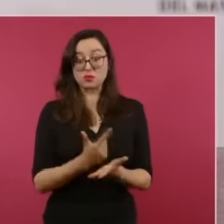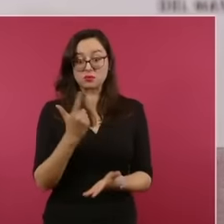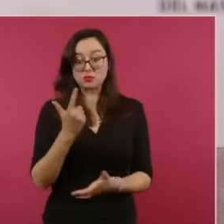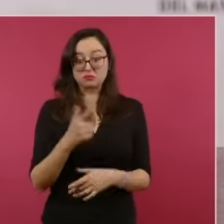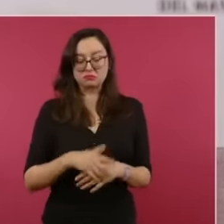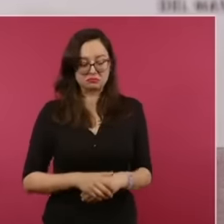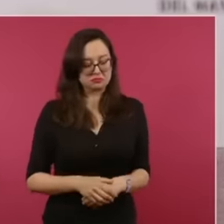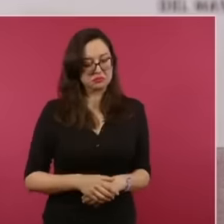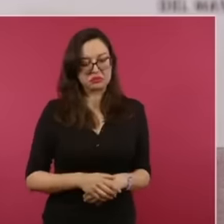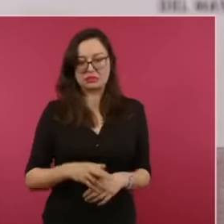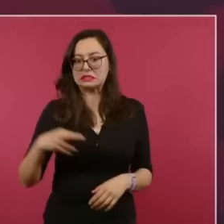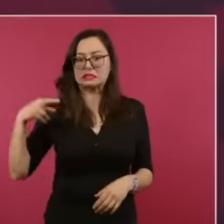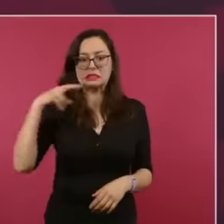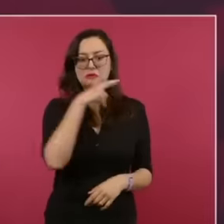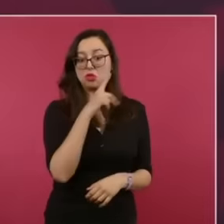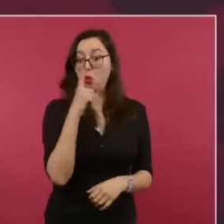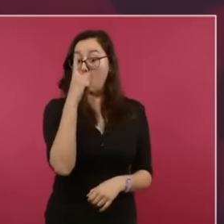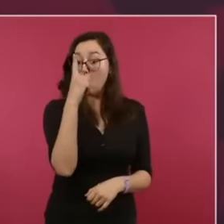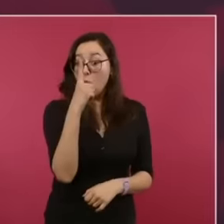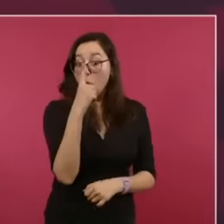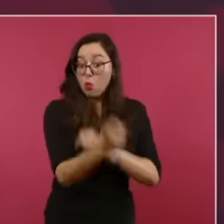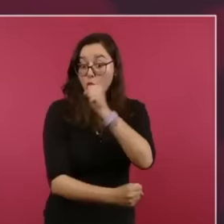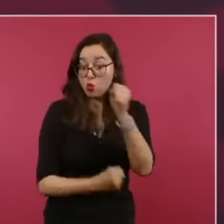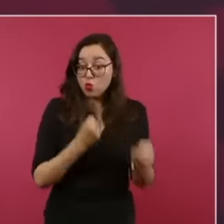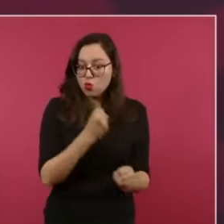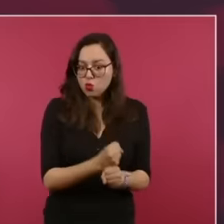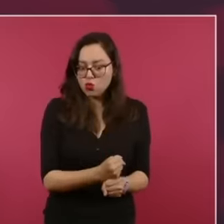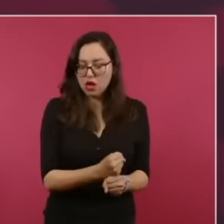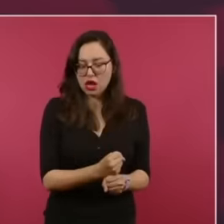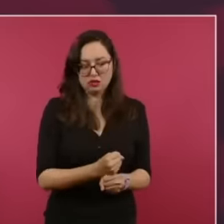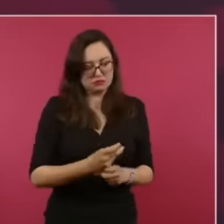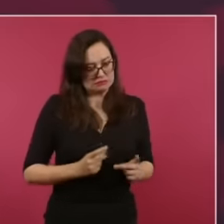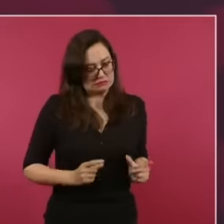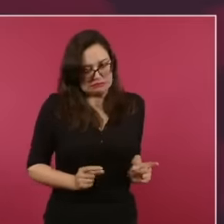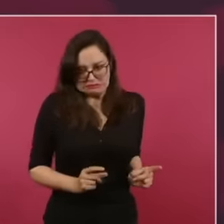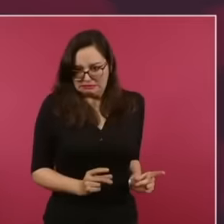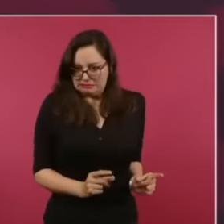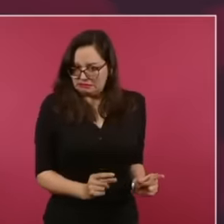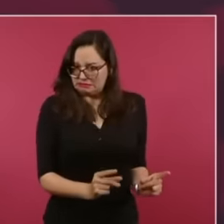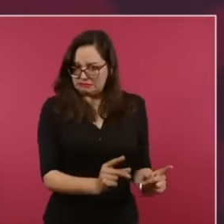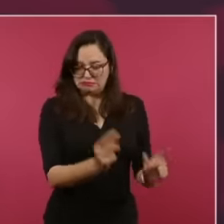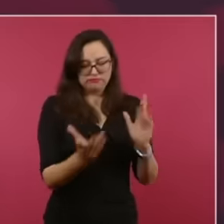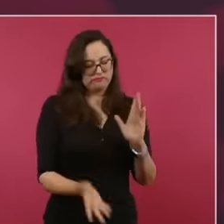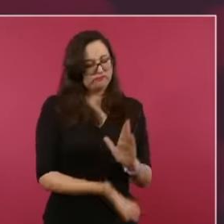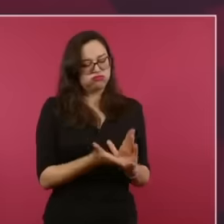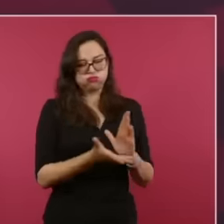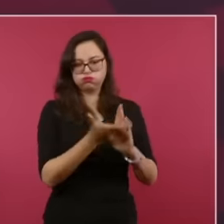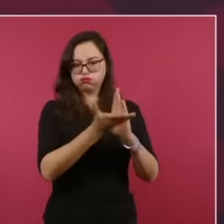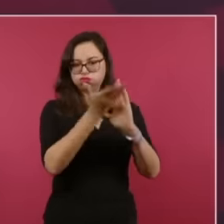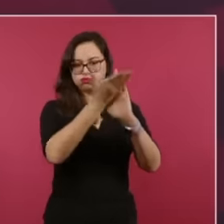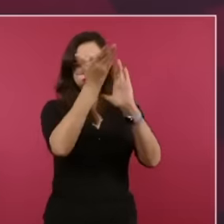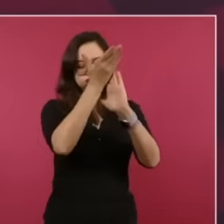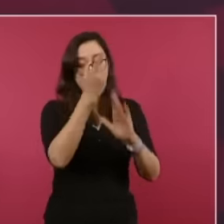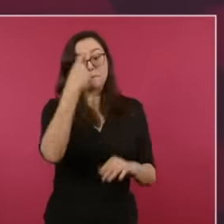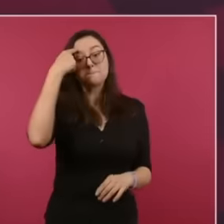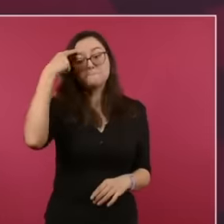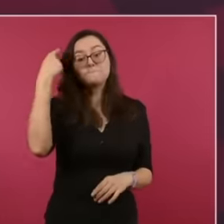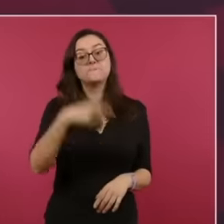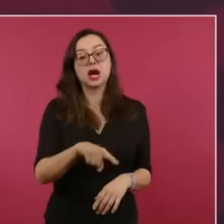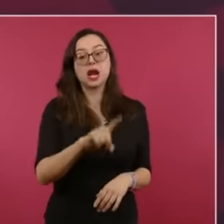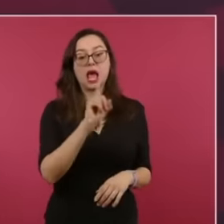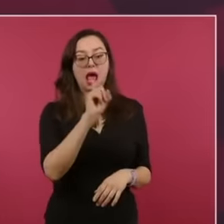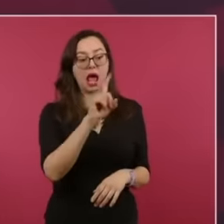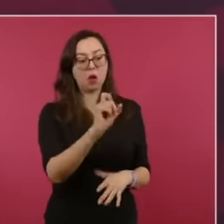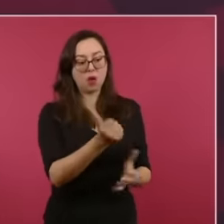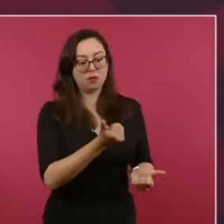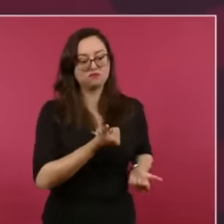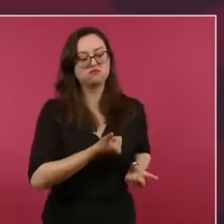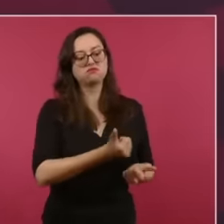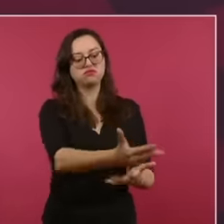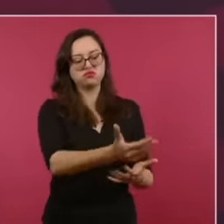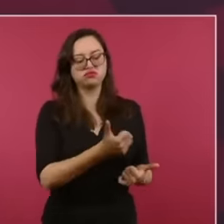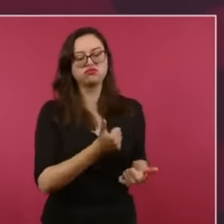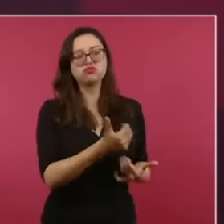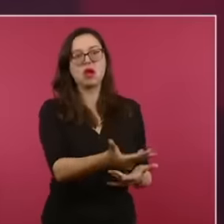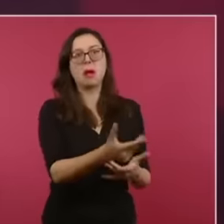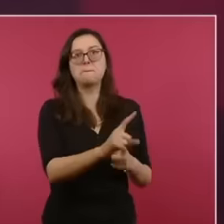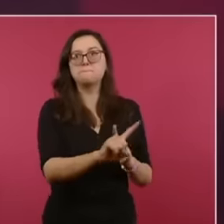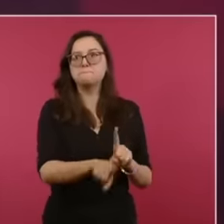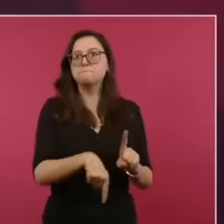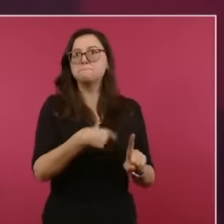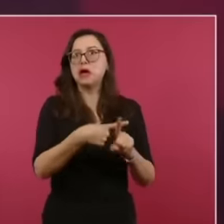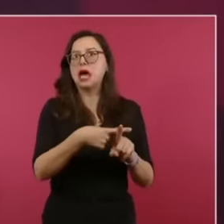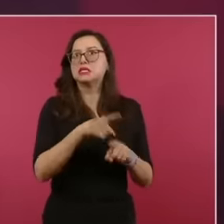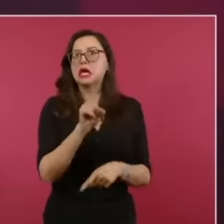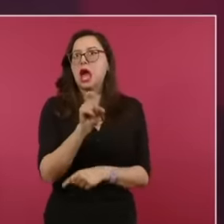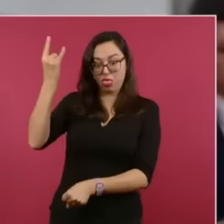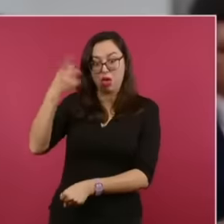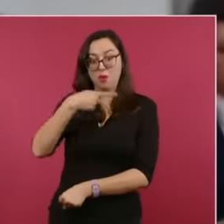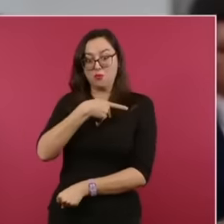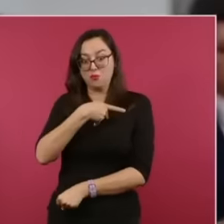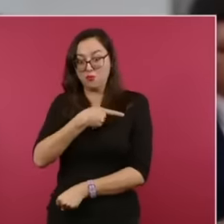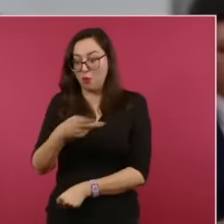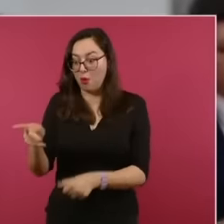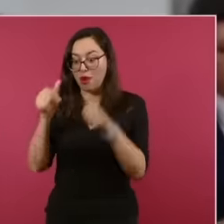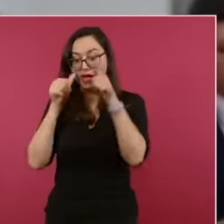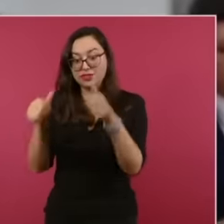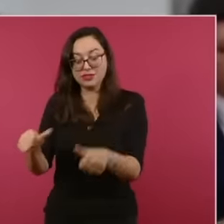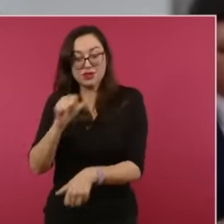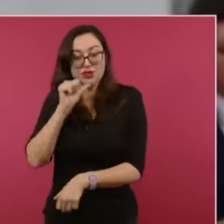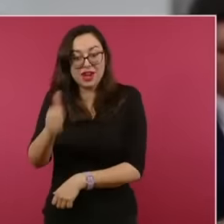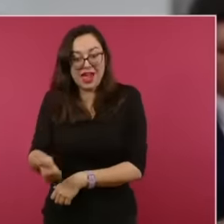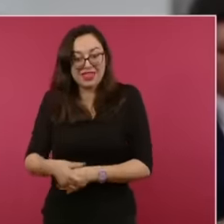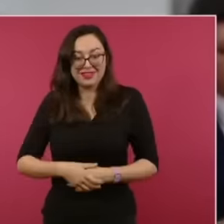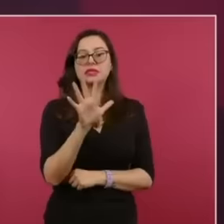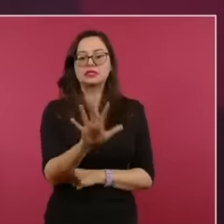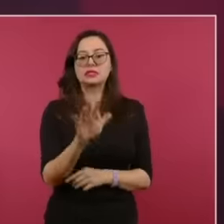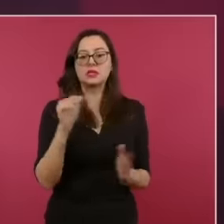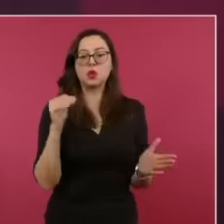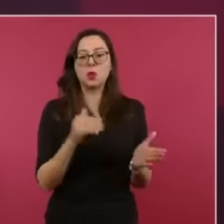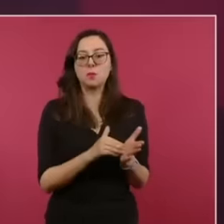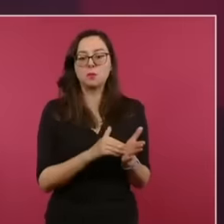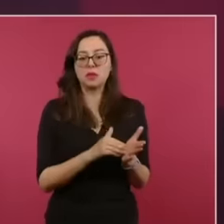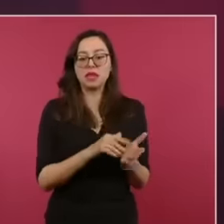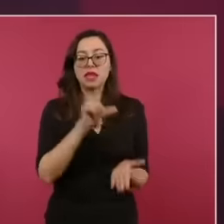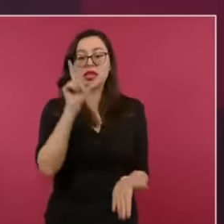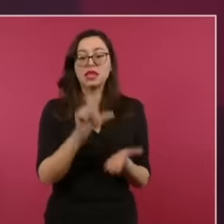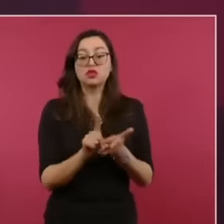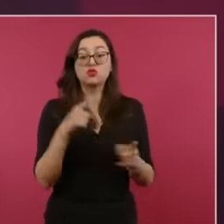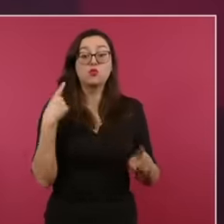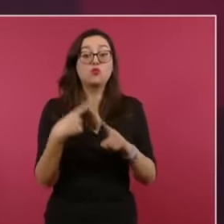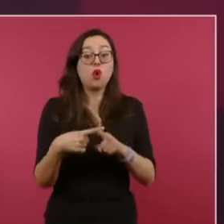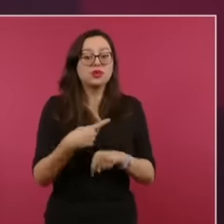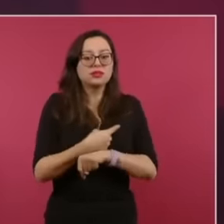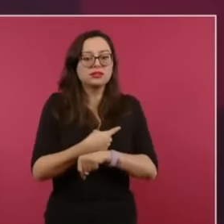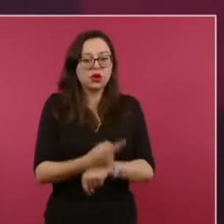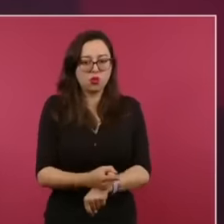Last year we provided an additional water supply to Monterrey of 5,000 liters per second